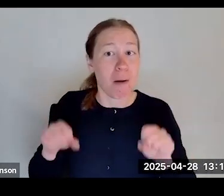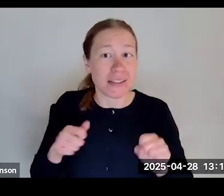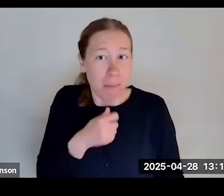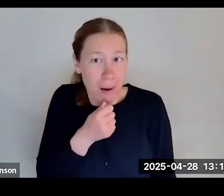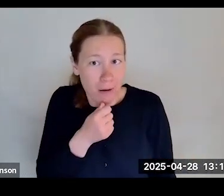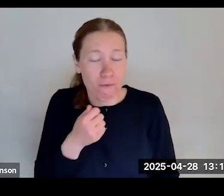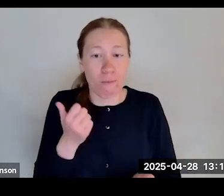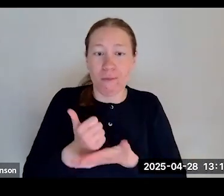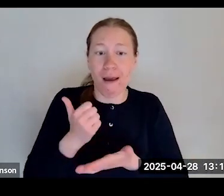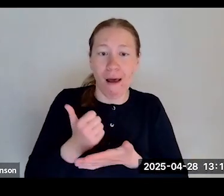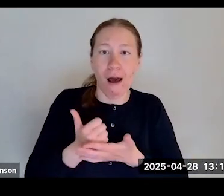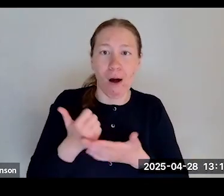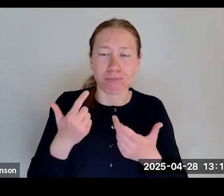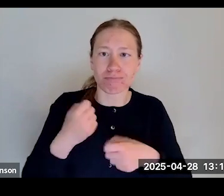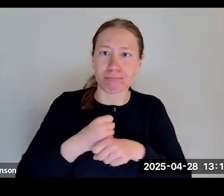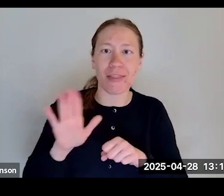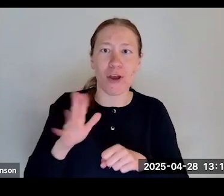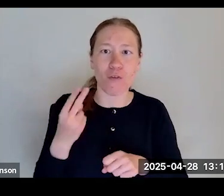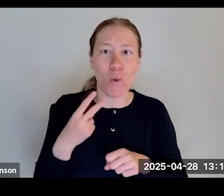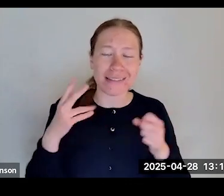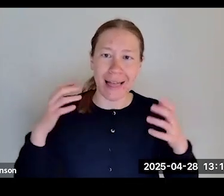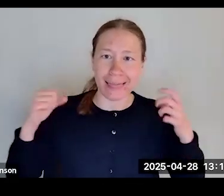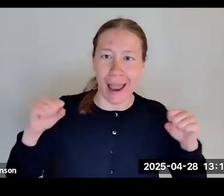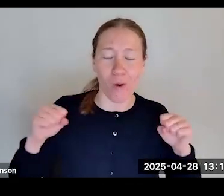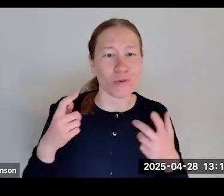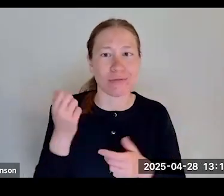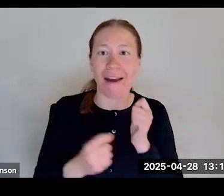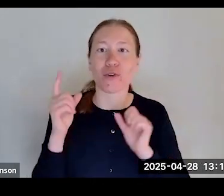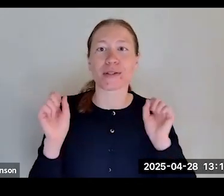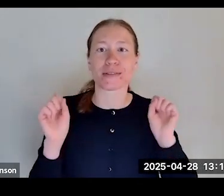to be a little bit louder so that everybody in the room is able to receive that information.